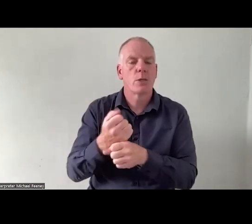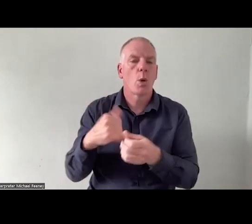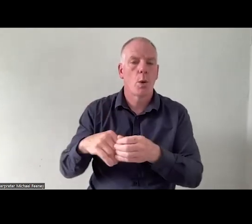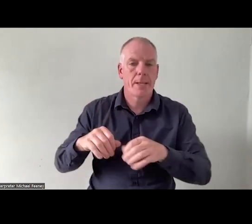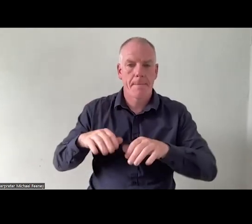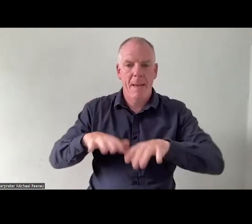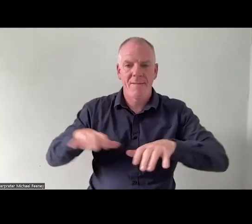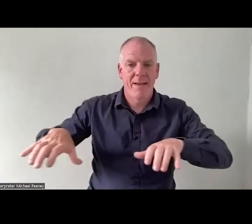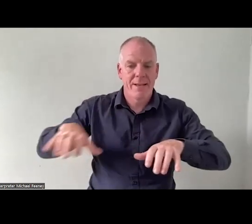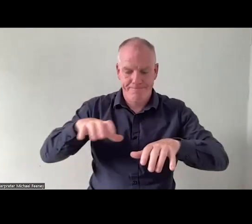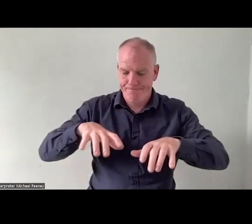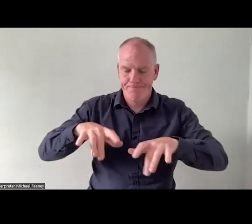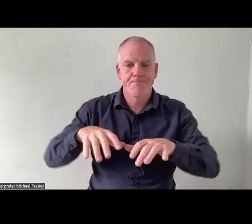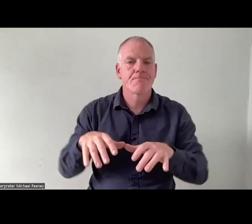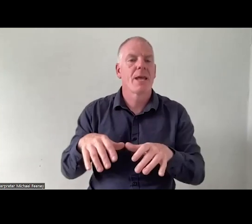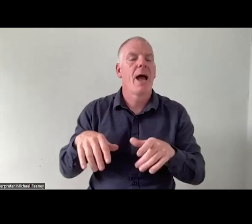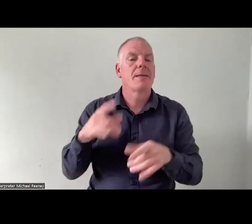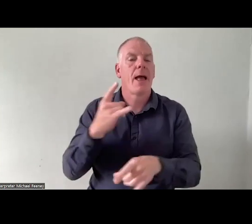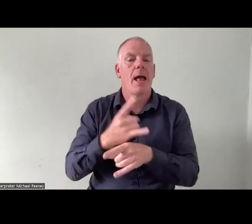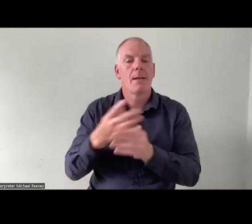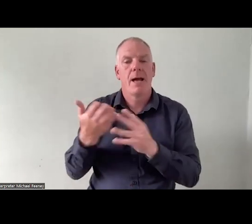and also assistance on helping to access information points